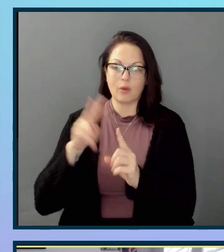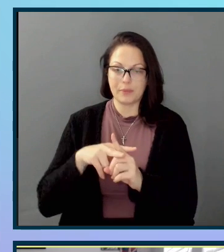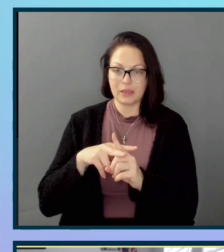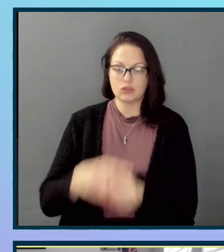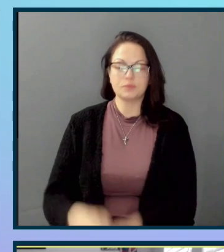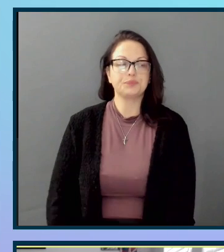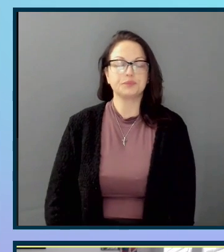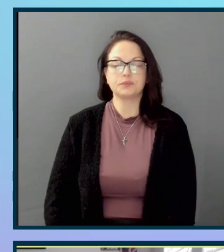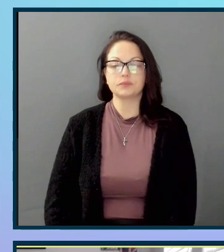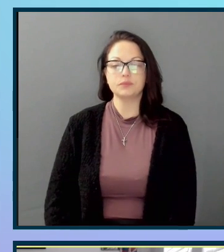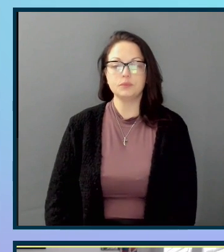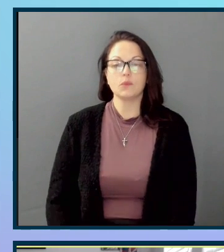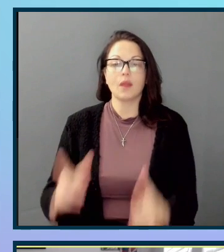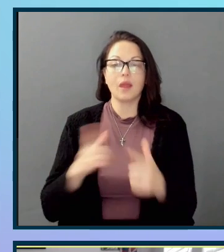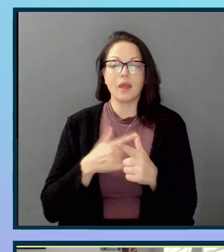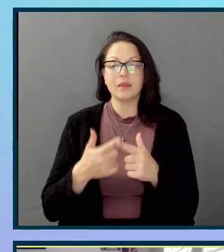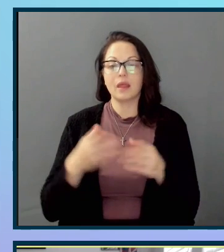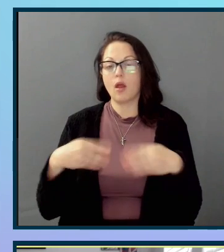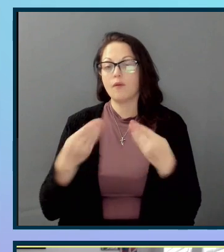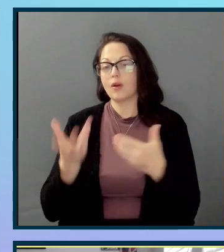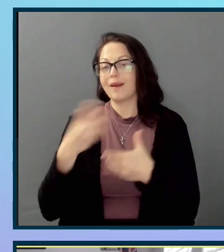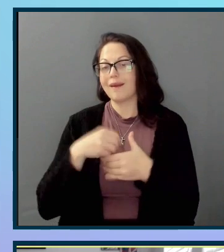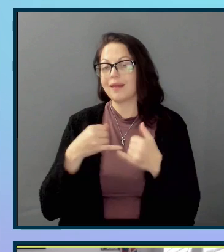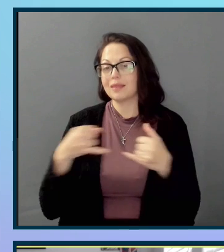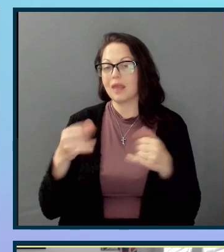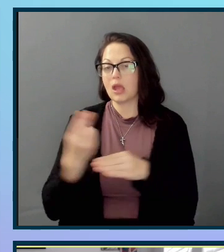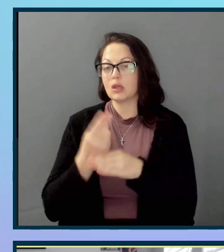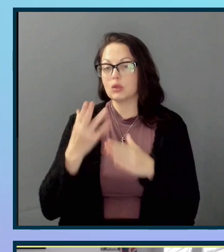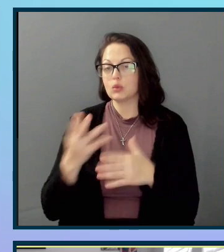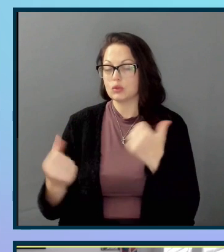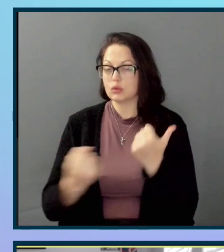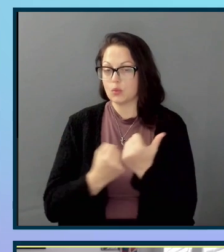And then offering inline user support can be an incredible design pattern